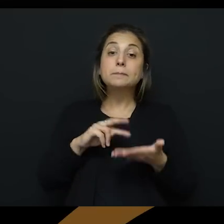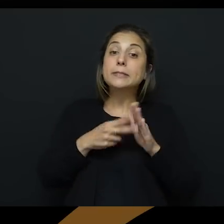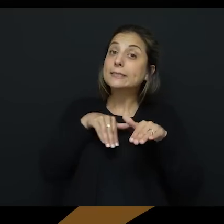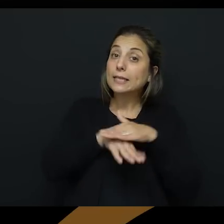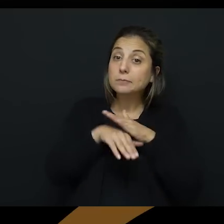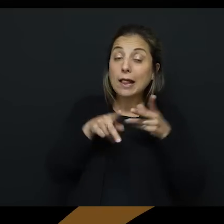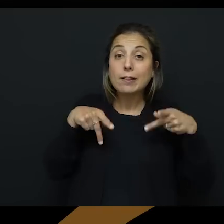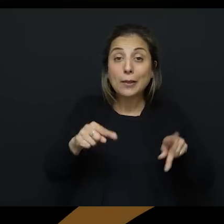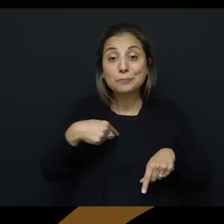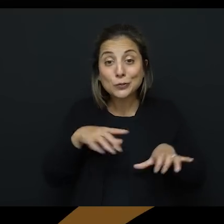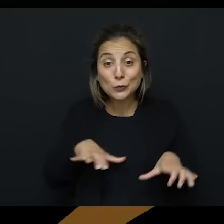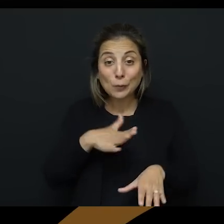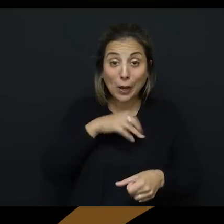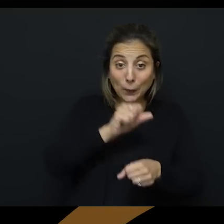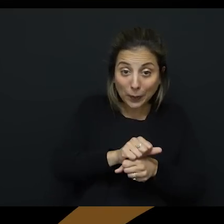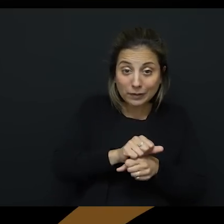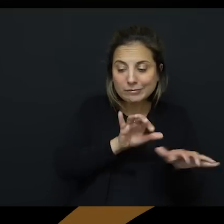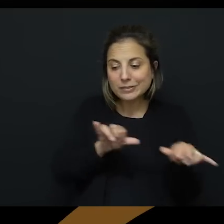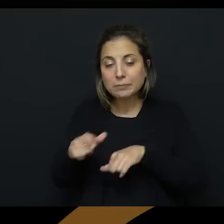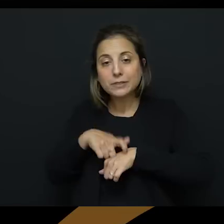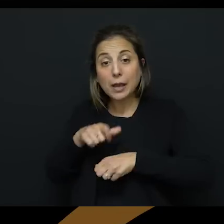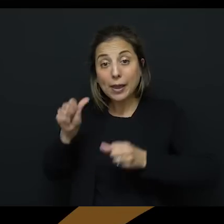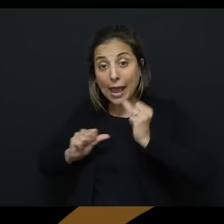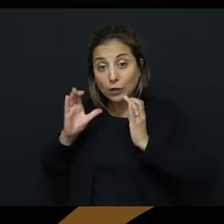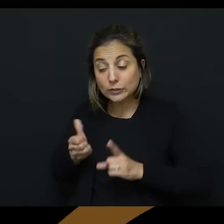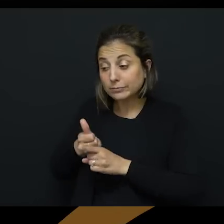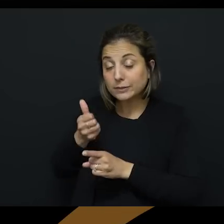the actors who are blind or low vision or with other disabilities to do the work.